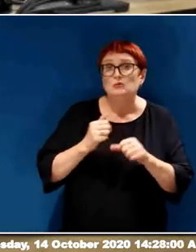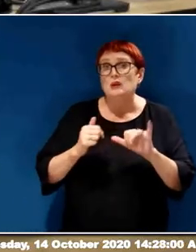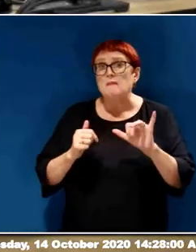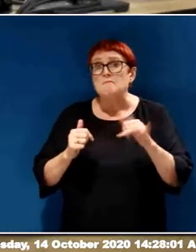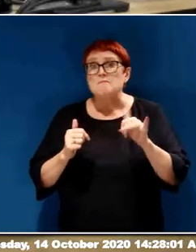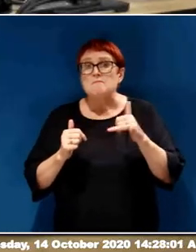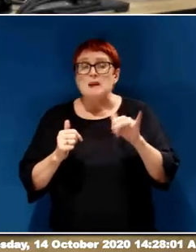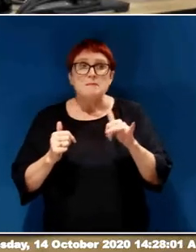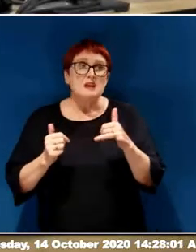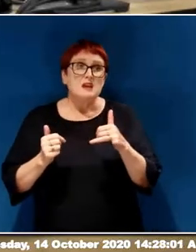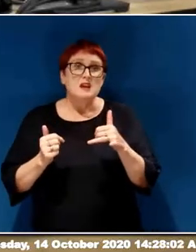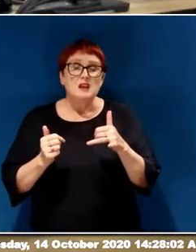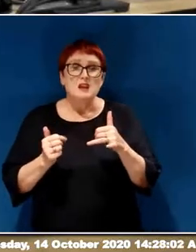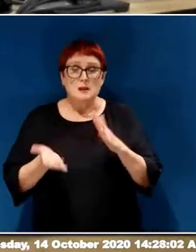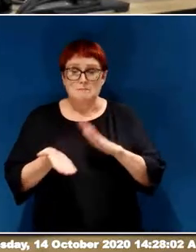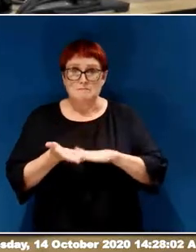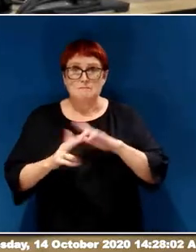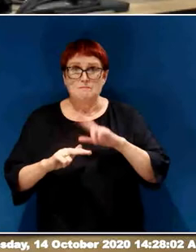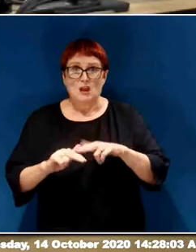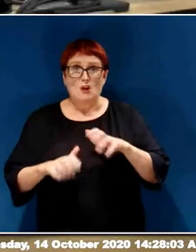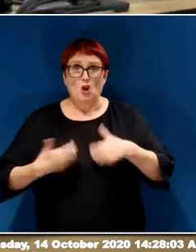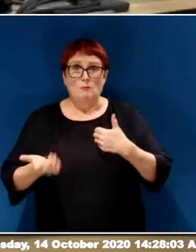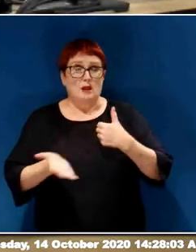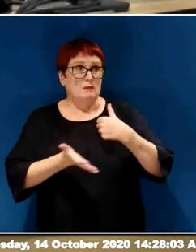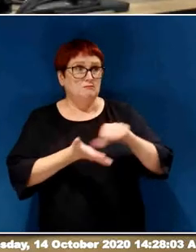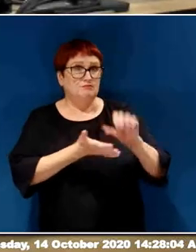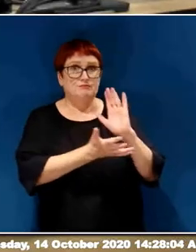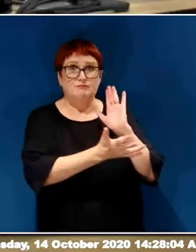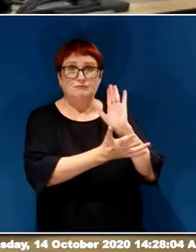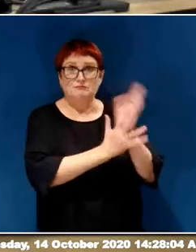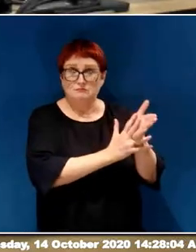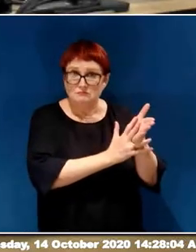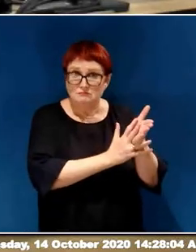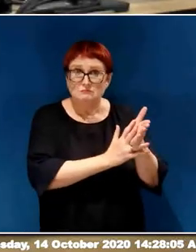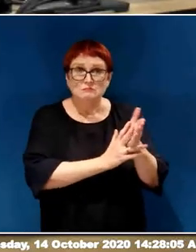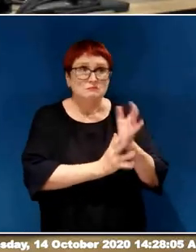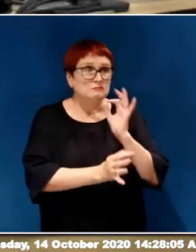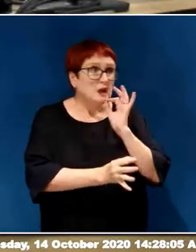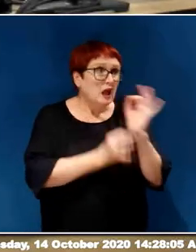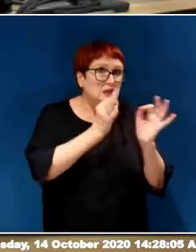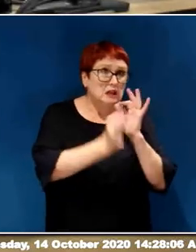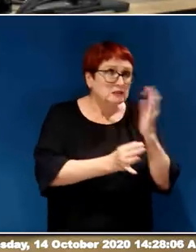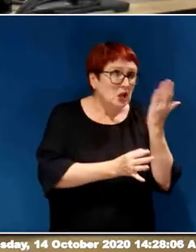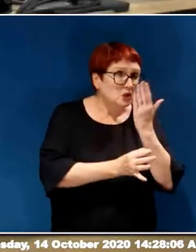acknowledged, input being sought from the school, the substance of the